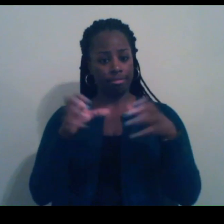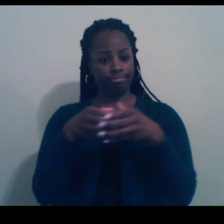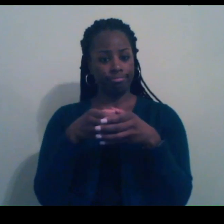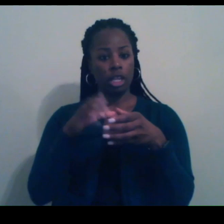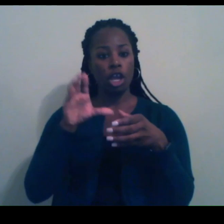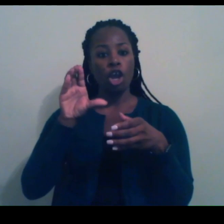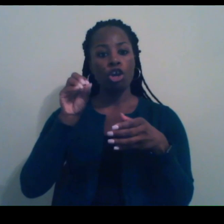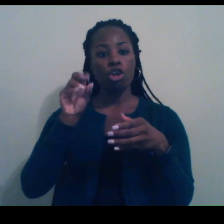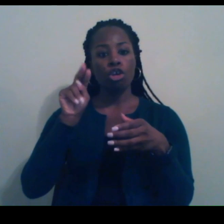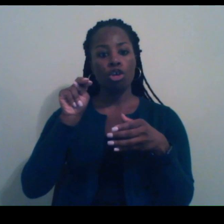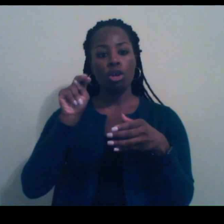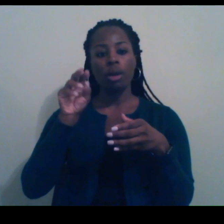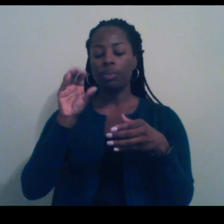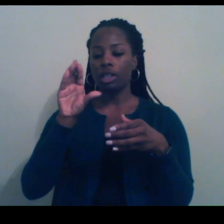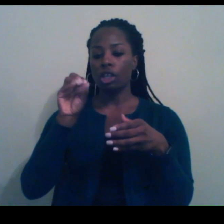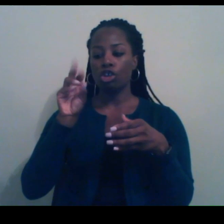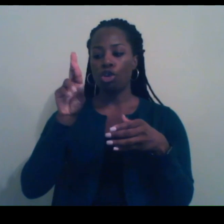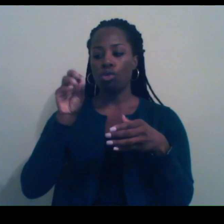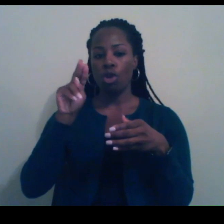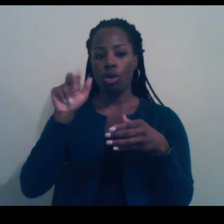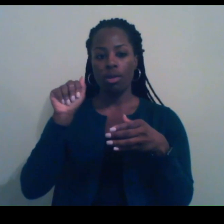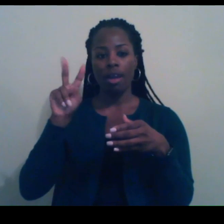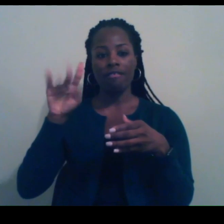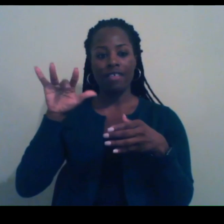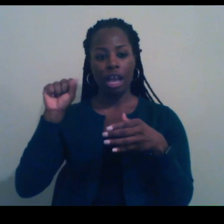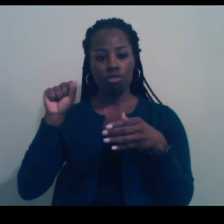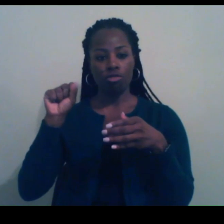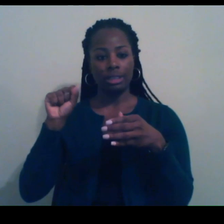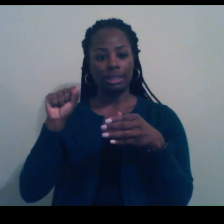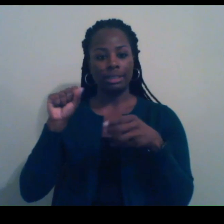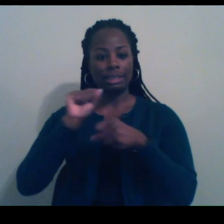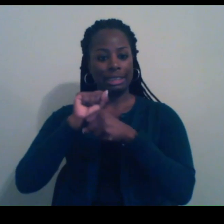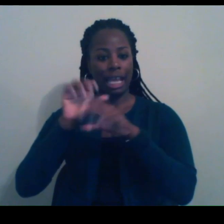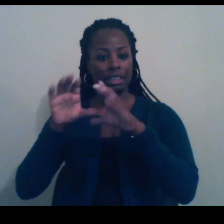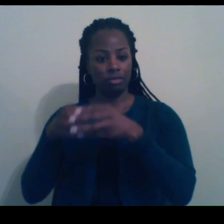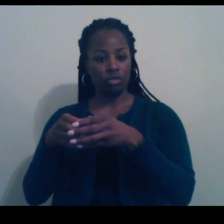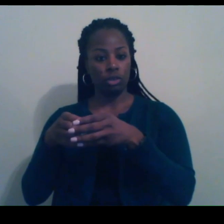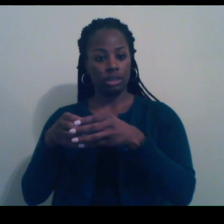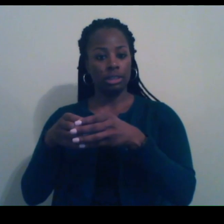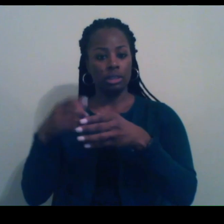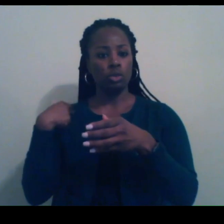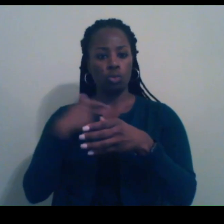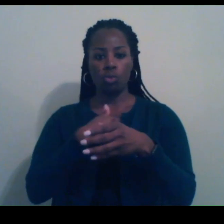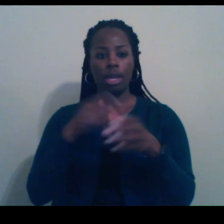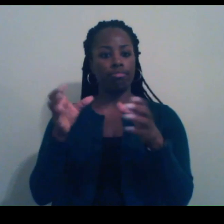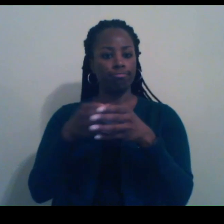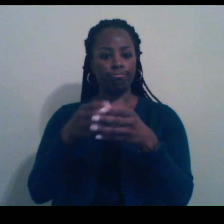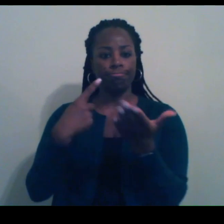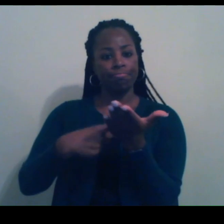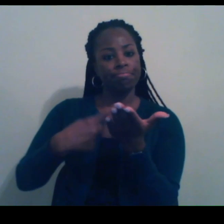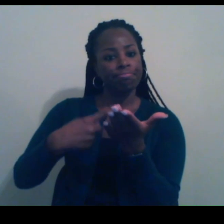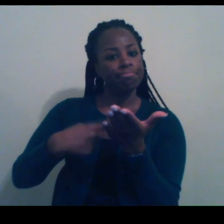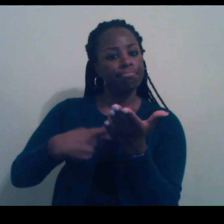since the time the president established the task force here at the White House it has literally met daily and we continued that effort